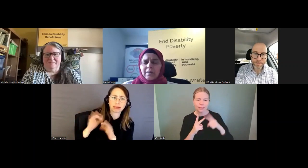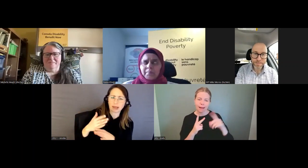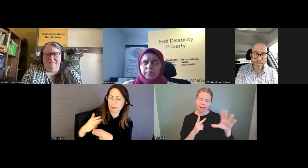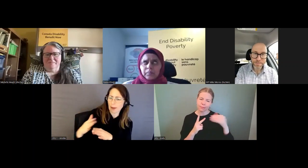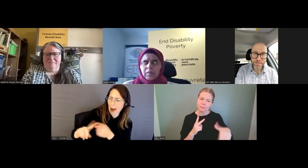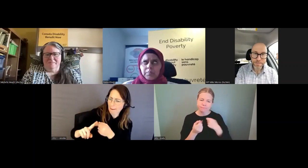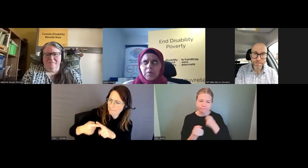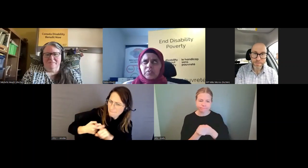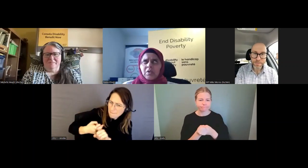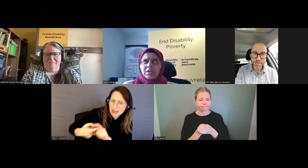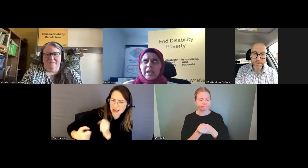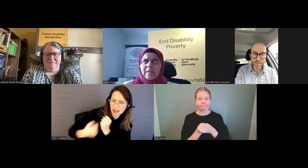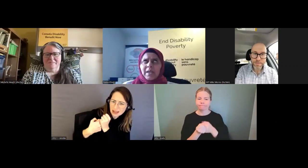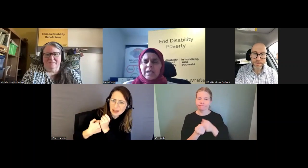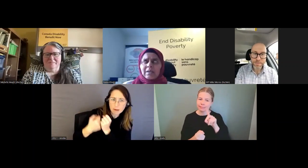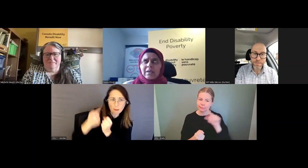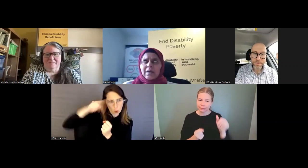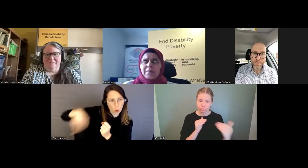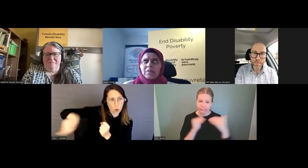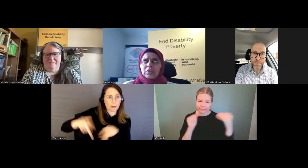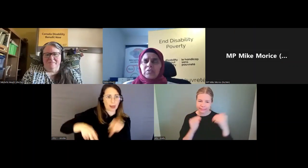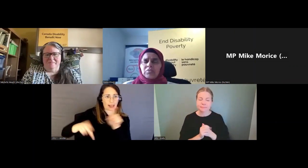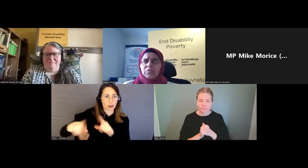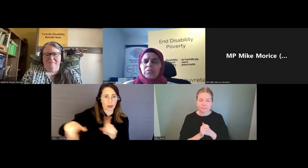THE POSTCARD CAMPAIGN COMING TO YOU SOON.